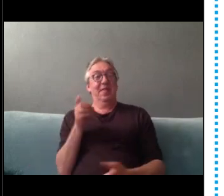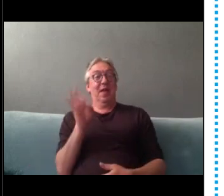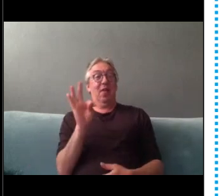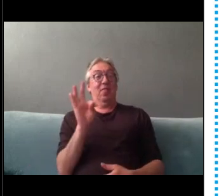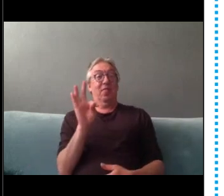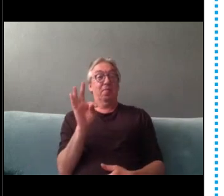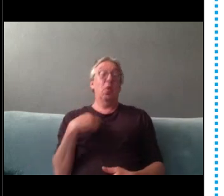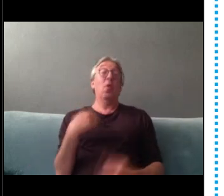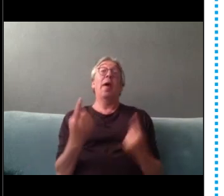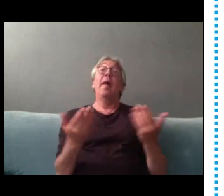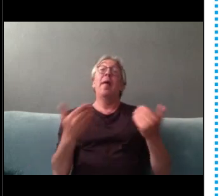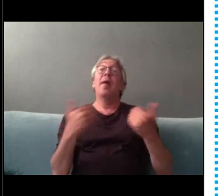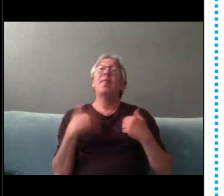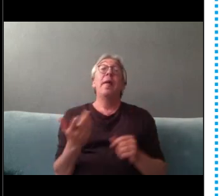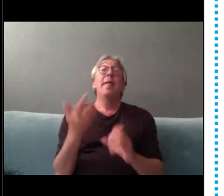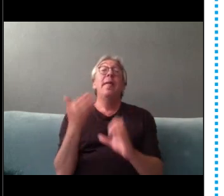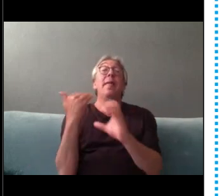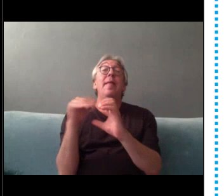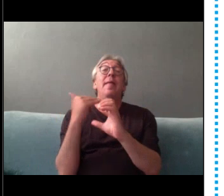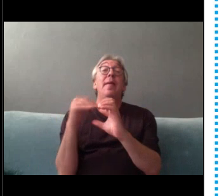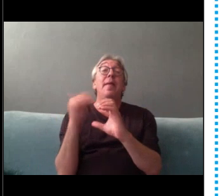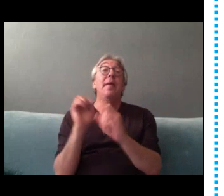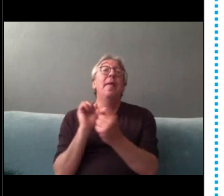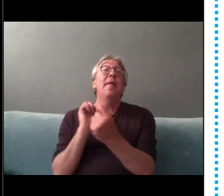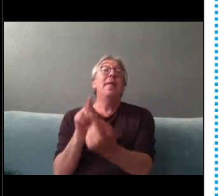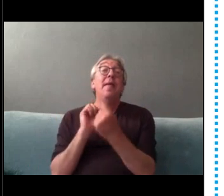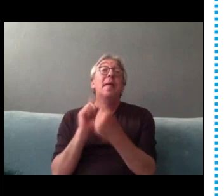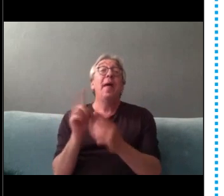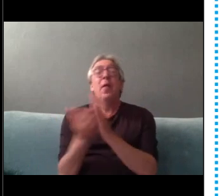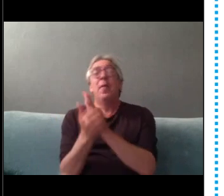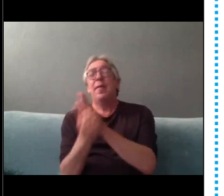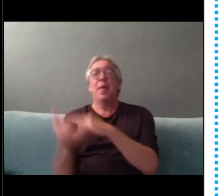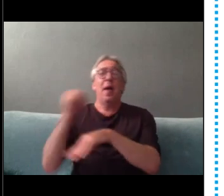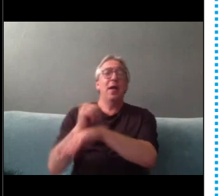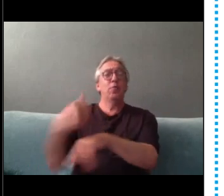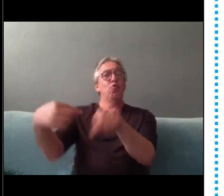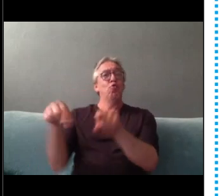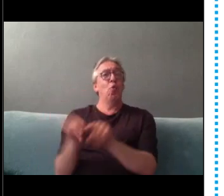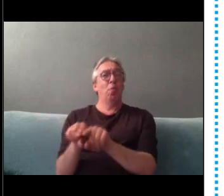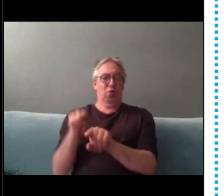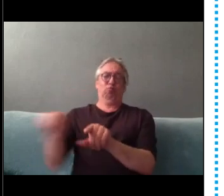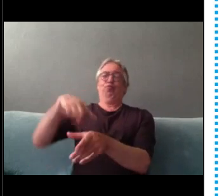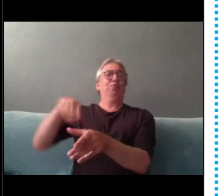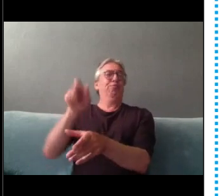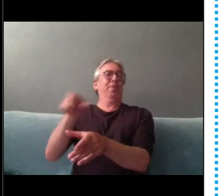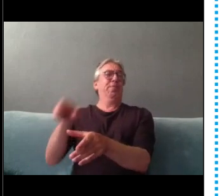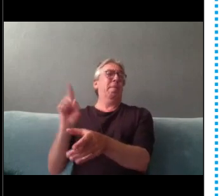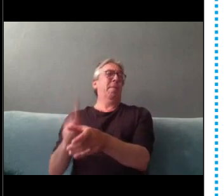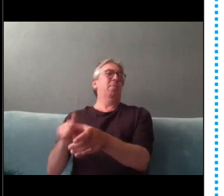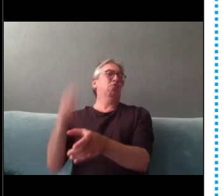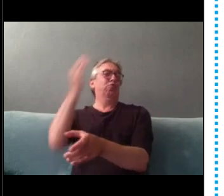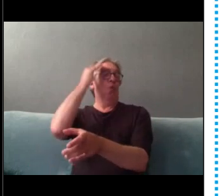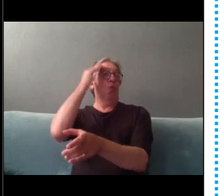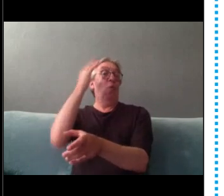for example, you are very well aware. But those of you who are not please join our expert groups. It's really useful.